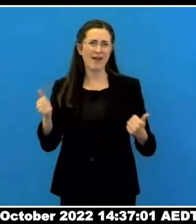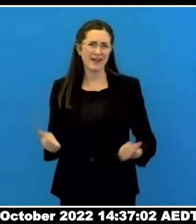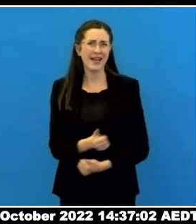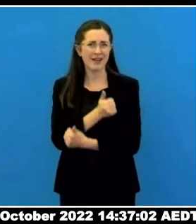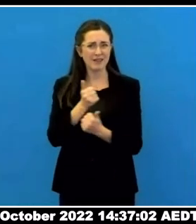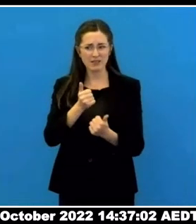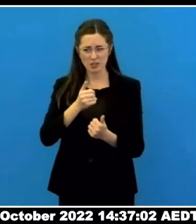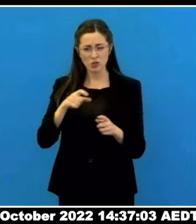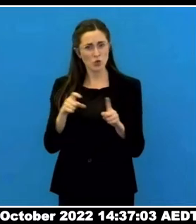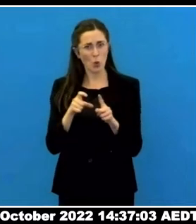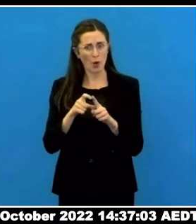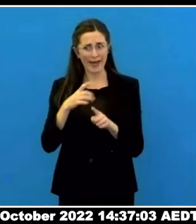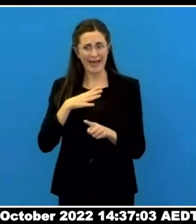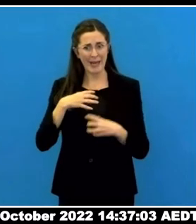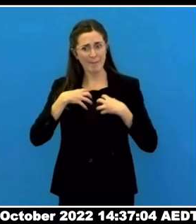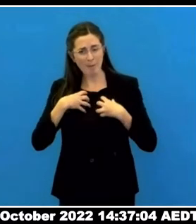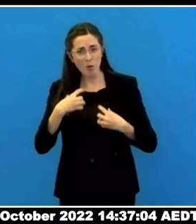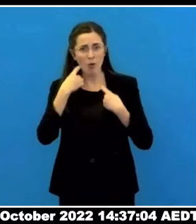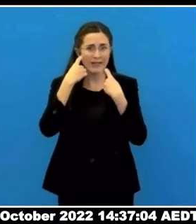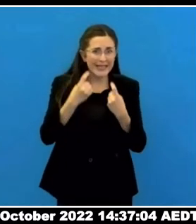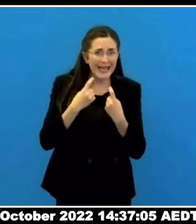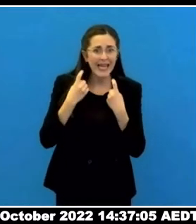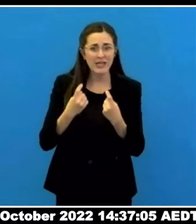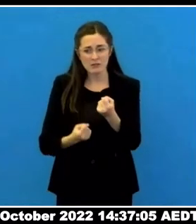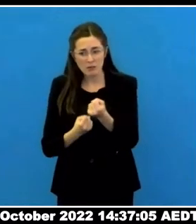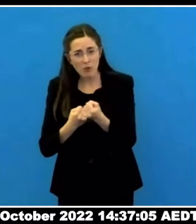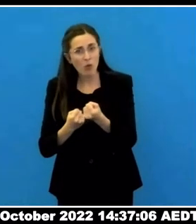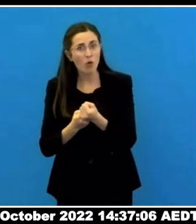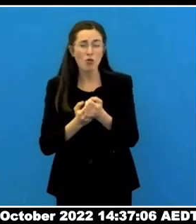needs a lot of care and support each day and night."